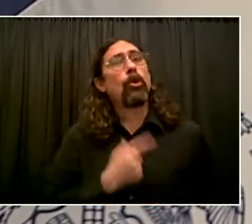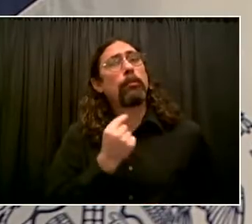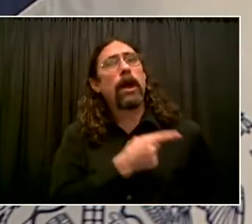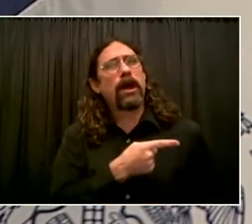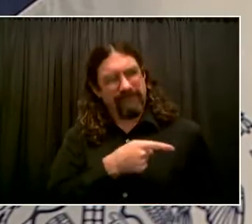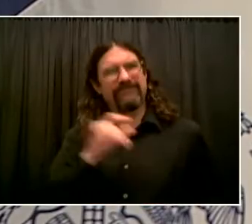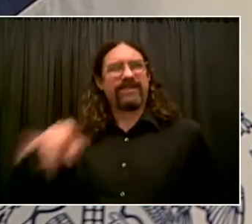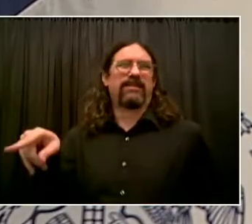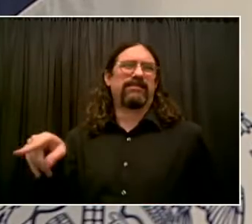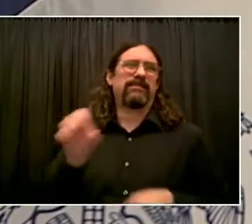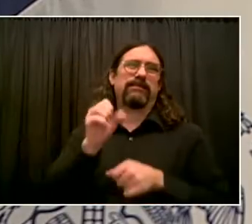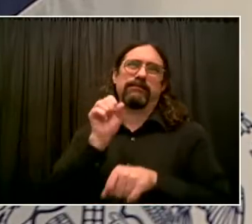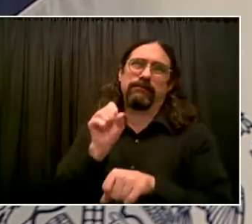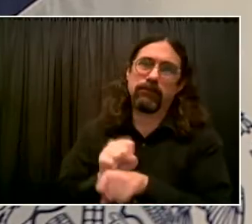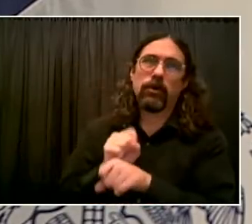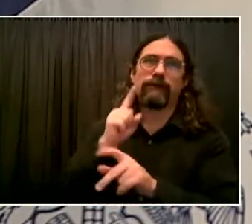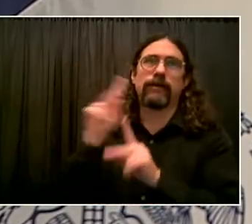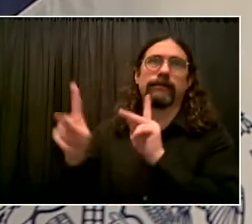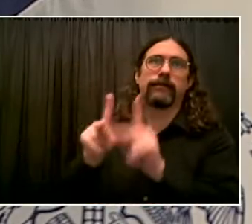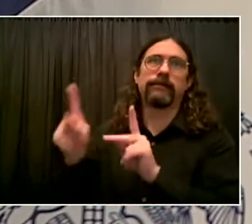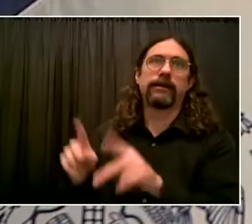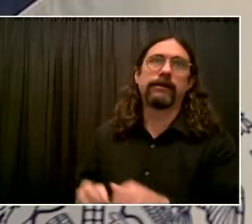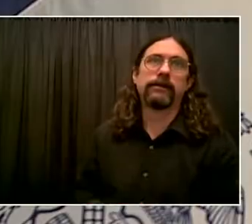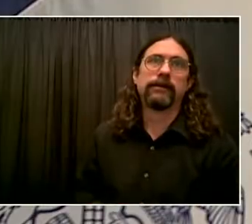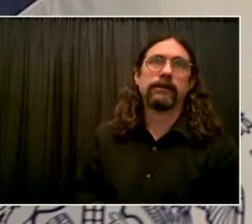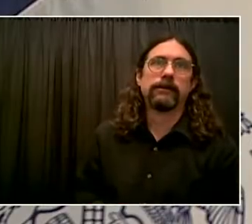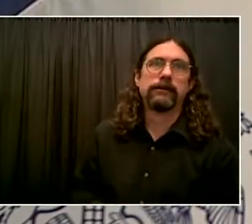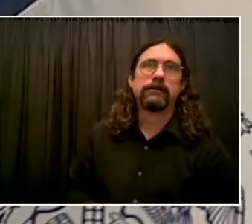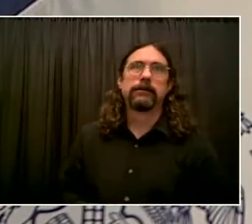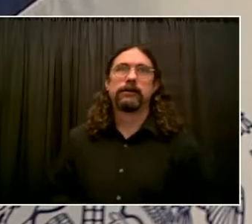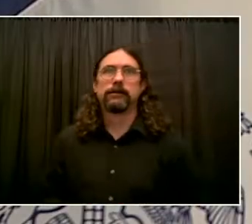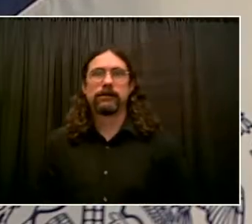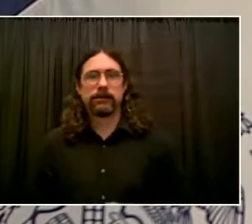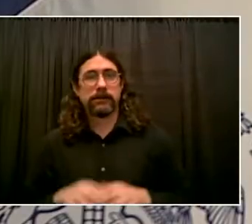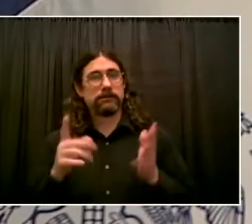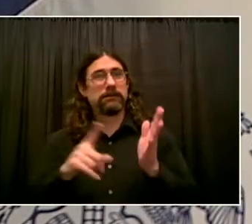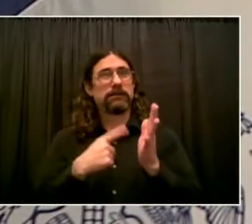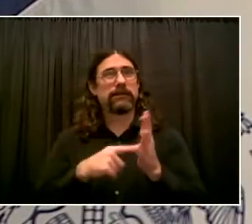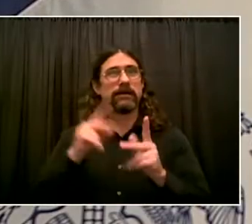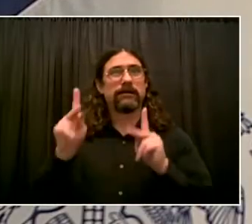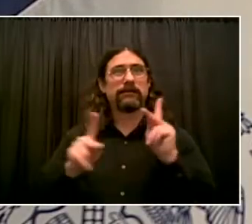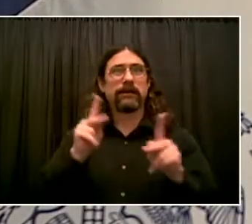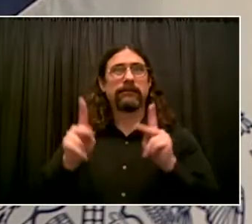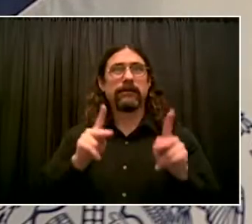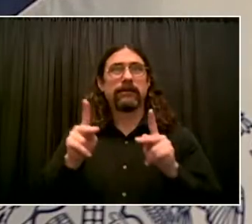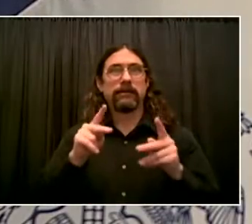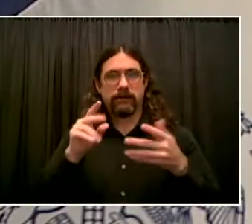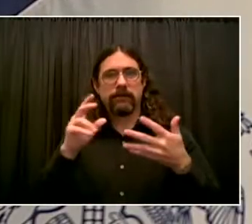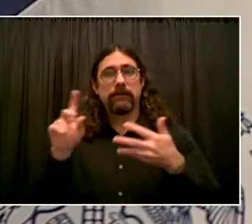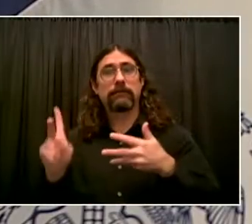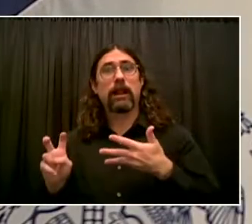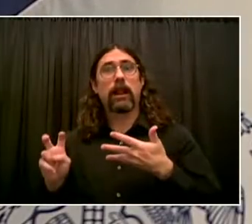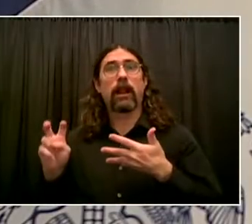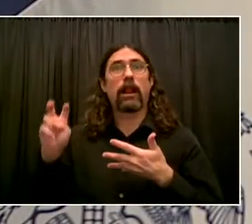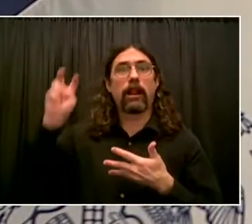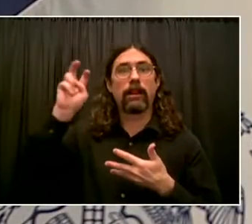I AM SE URHE WILL FIGURE OUT THE RIT GHWAY TO HANDLE THESE